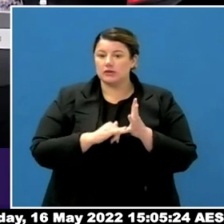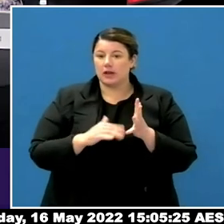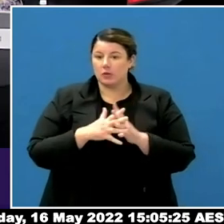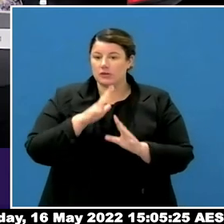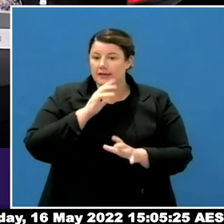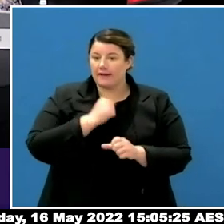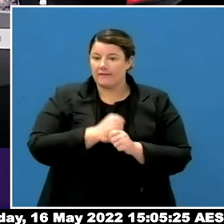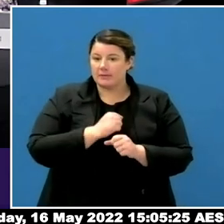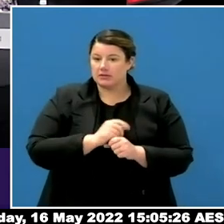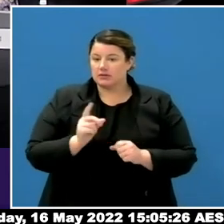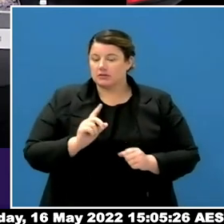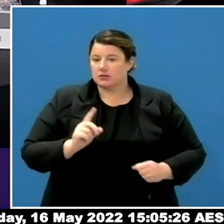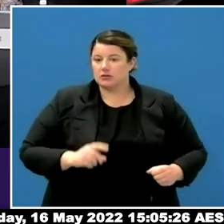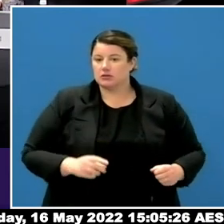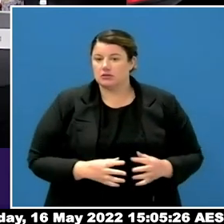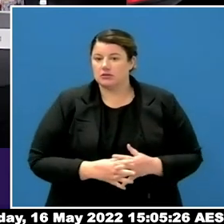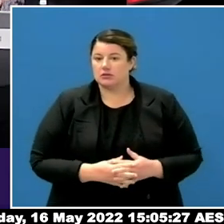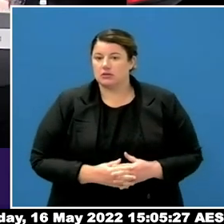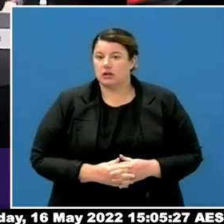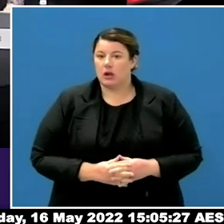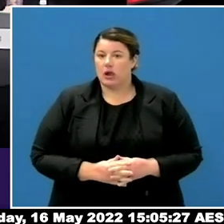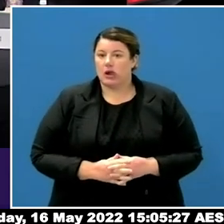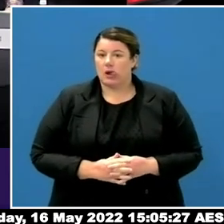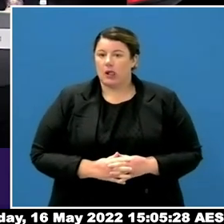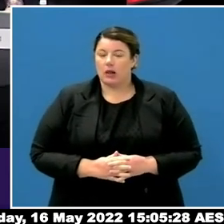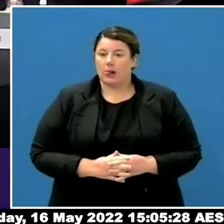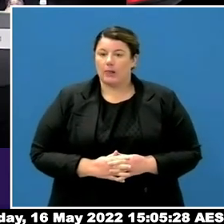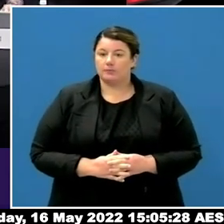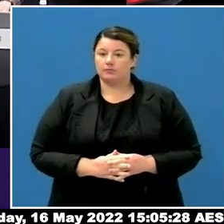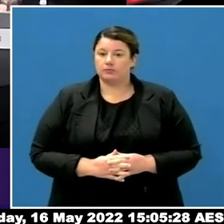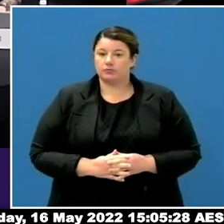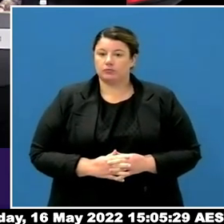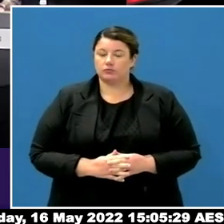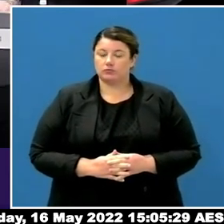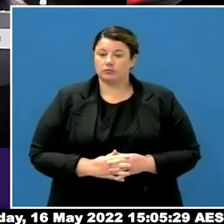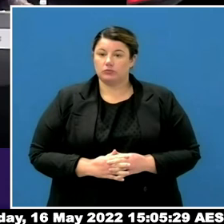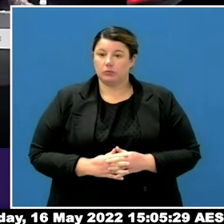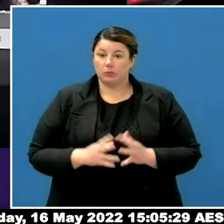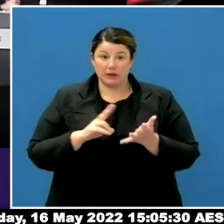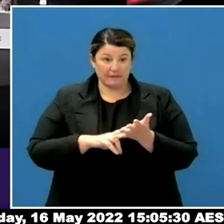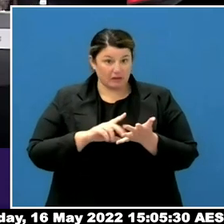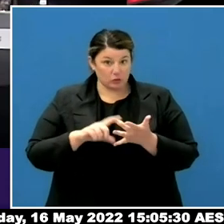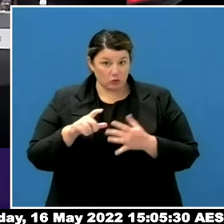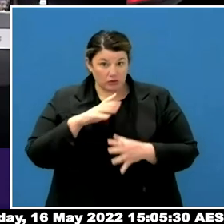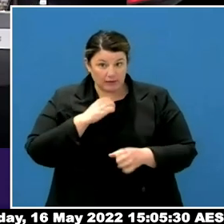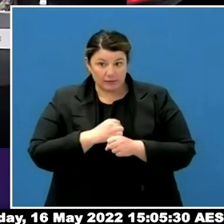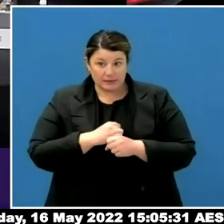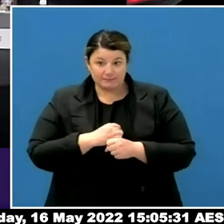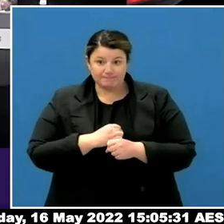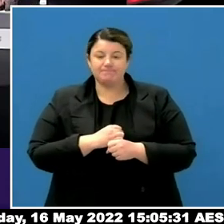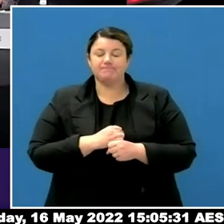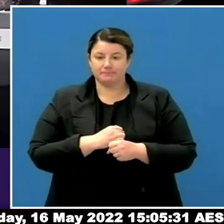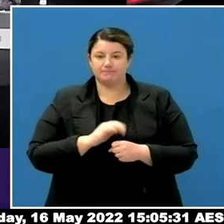Alright. I've been misinformed. For Victoria. MR CHESTERTON: Commissioners, my name's Scott Chesterton, I'm appearing for